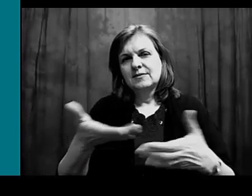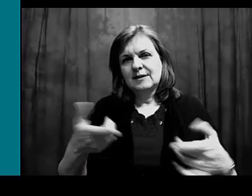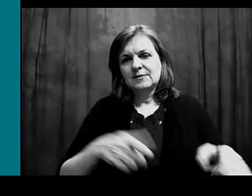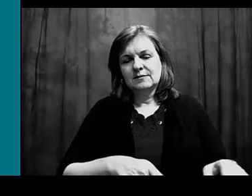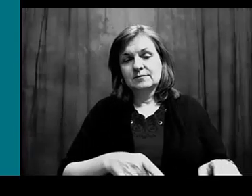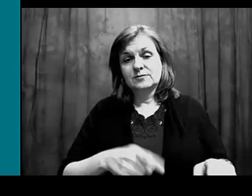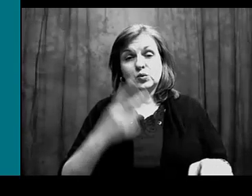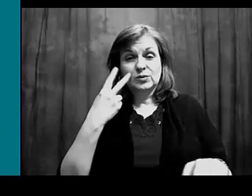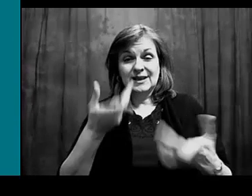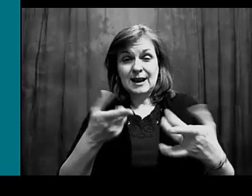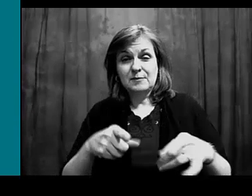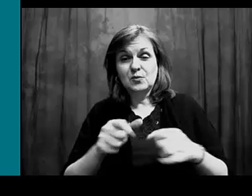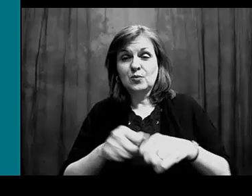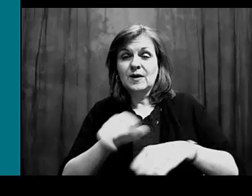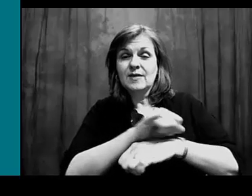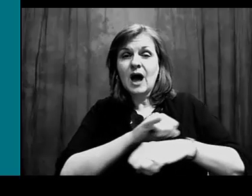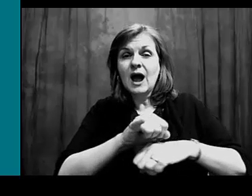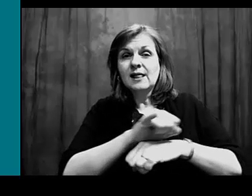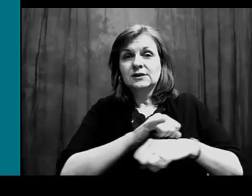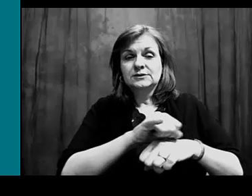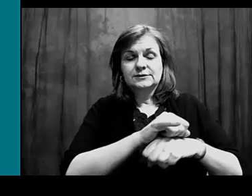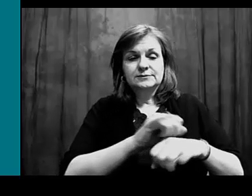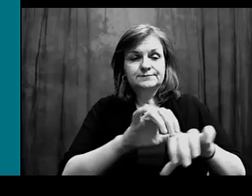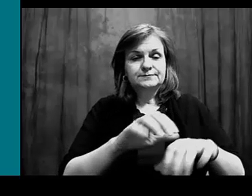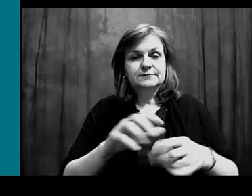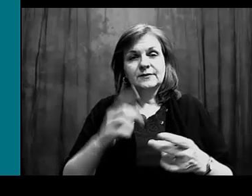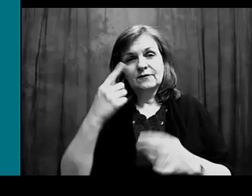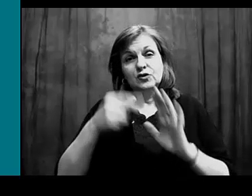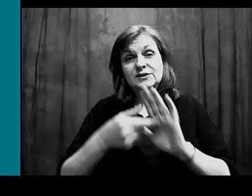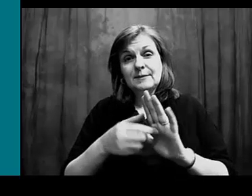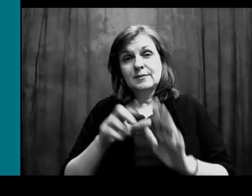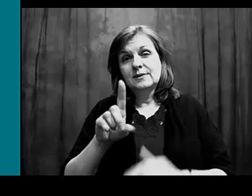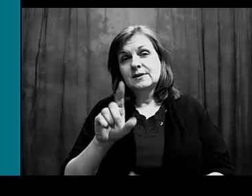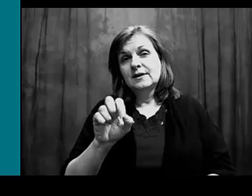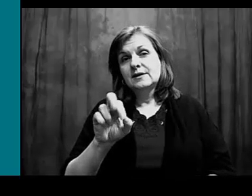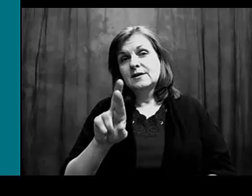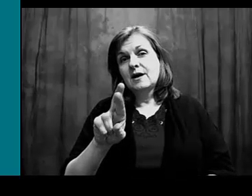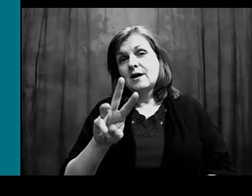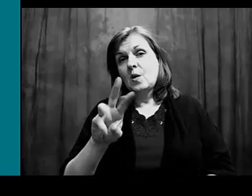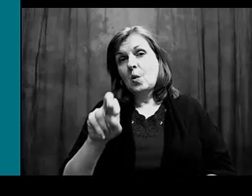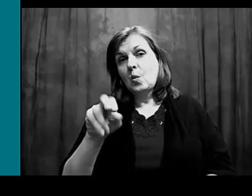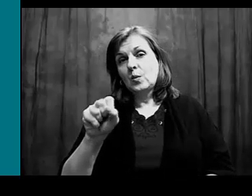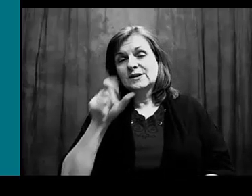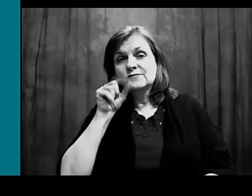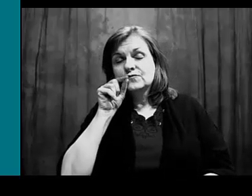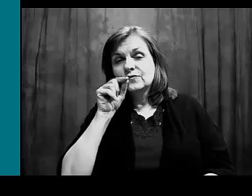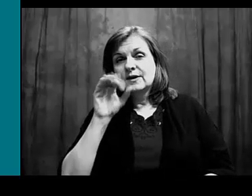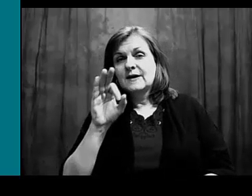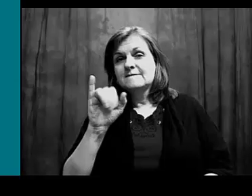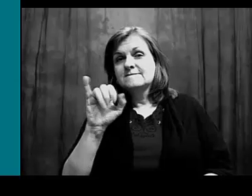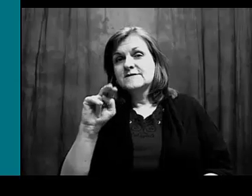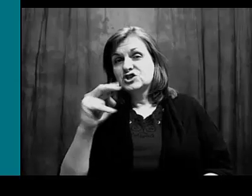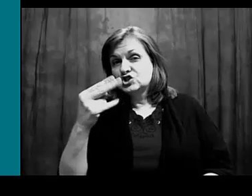island chains we see a lot of these speciation events - Darwin's finches of course fall into this category